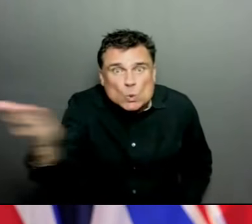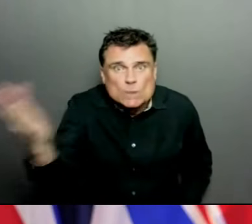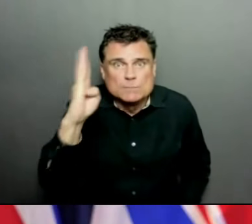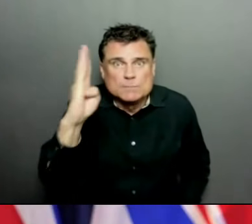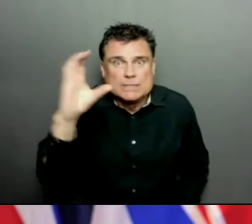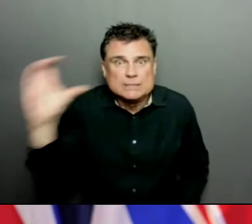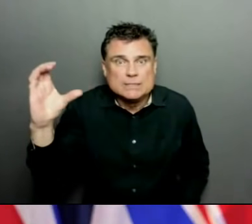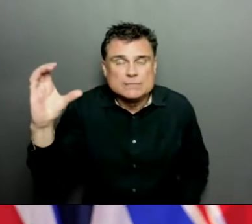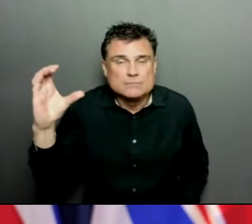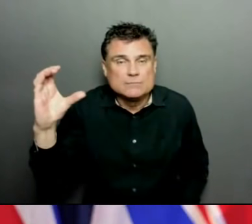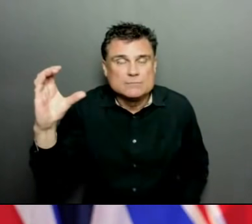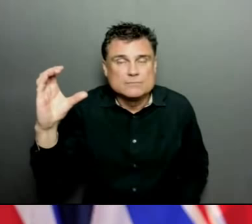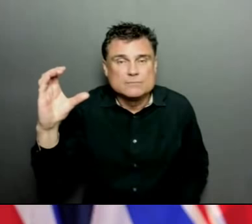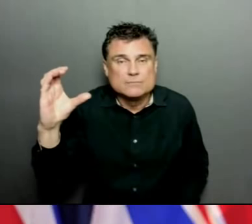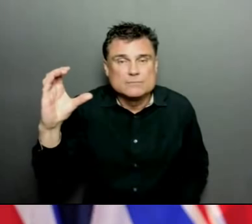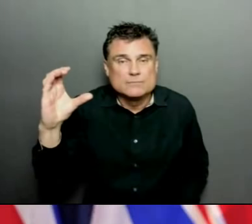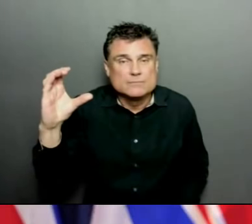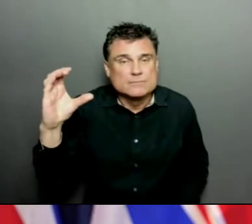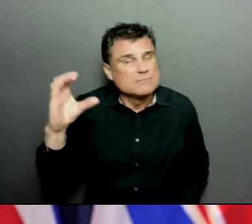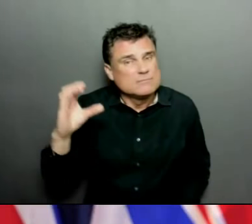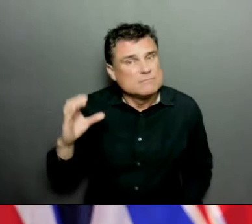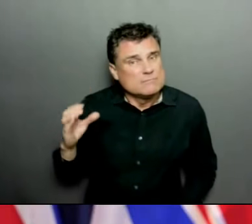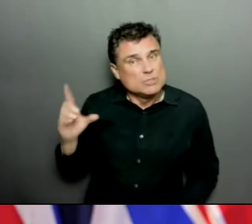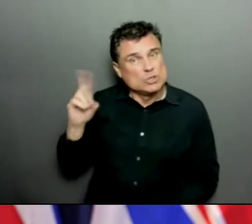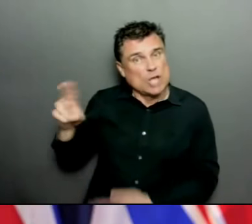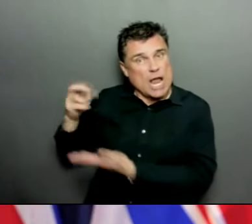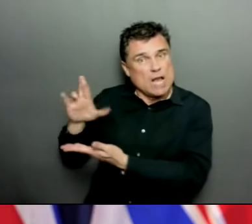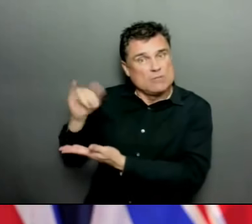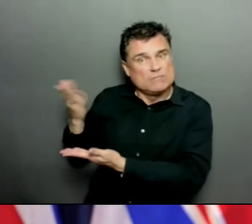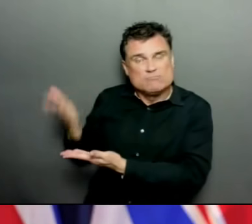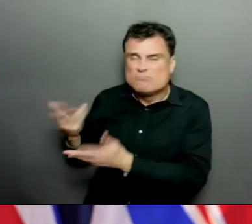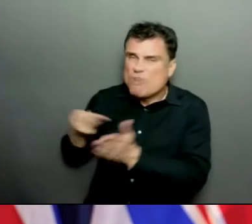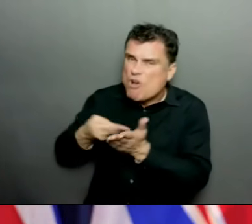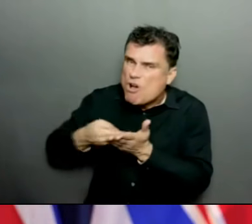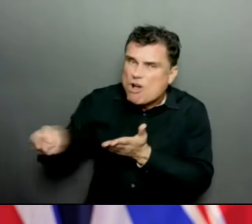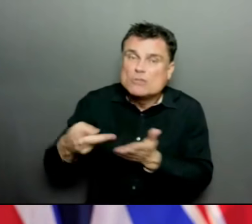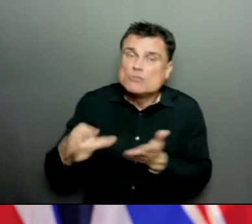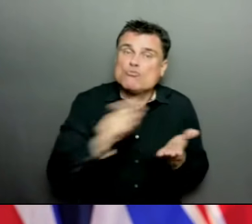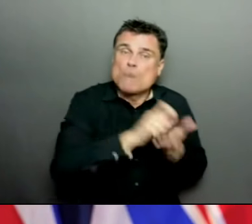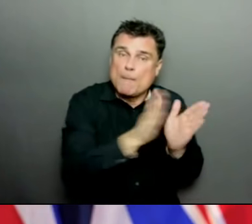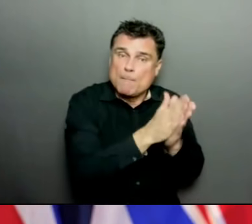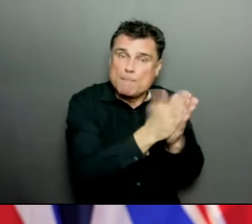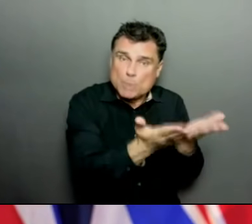there is can be no issues of the time, that you have embraced, Ian, and I'm looking